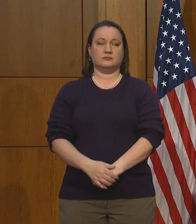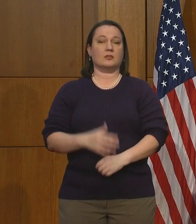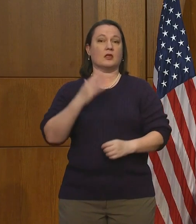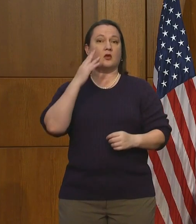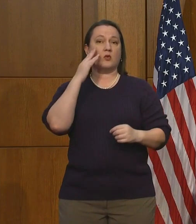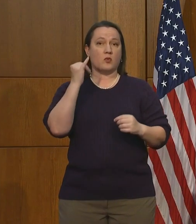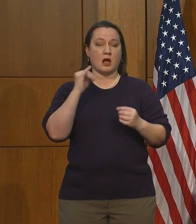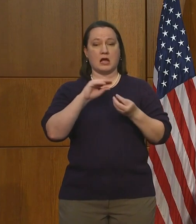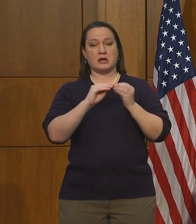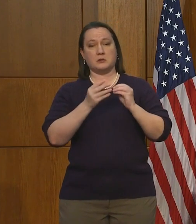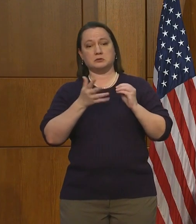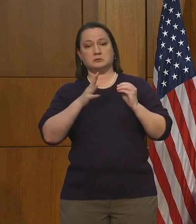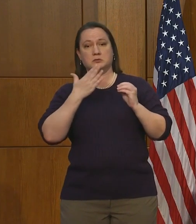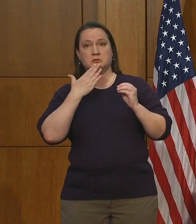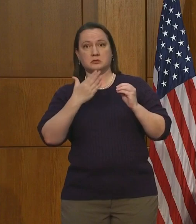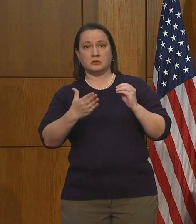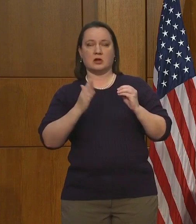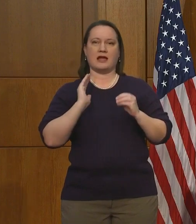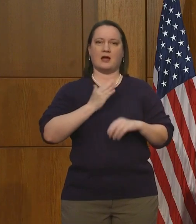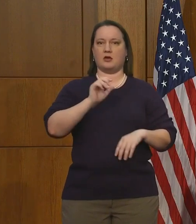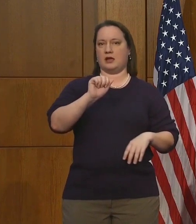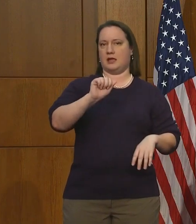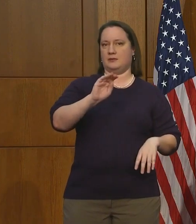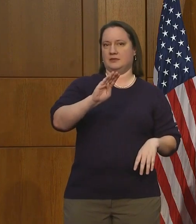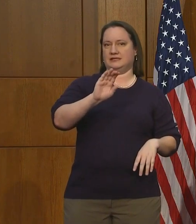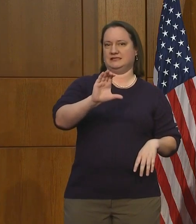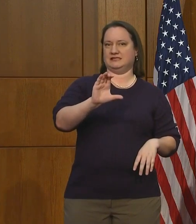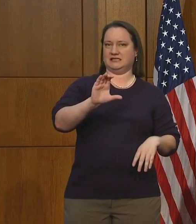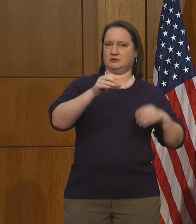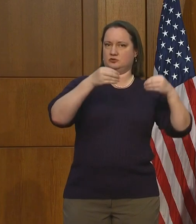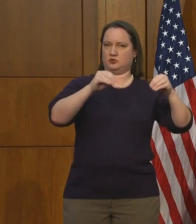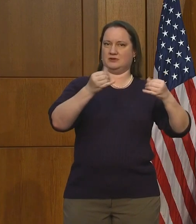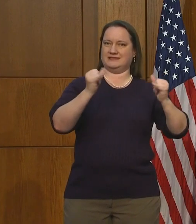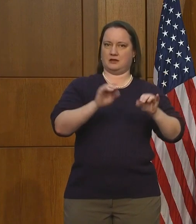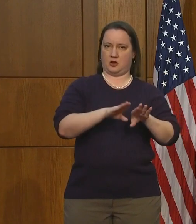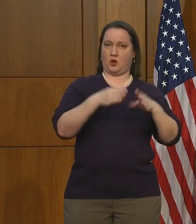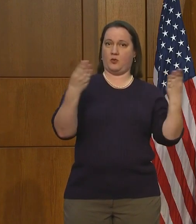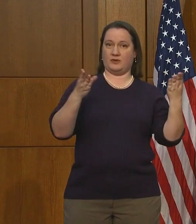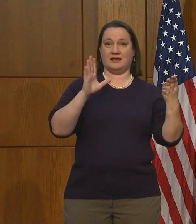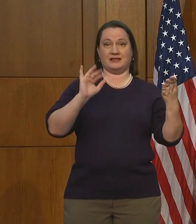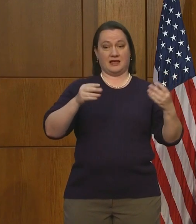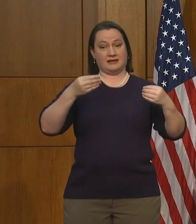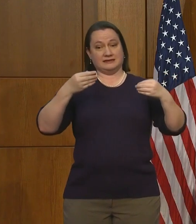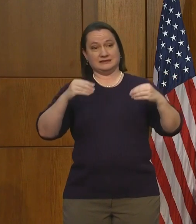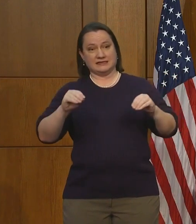THINK IT ALSO REFLECTS THE FACT